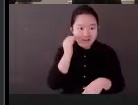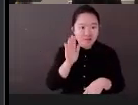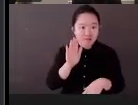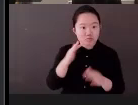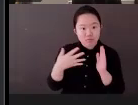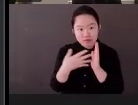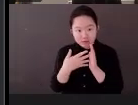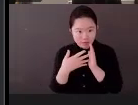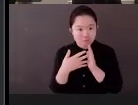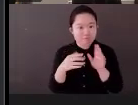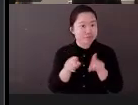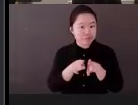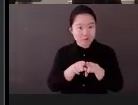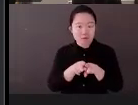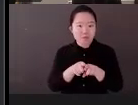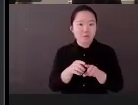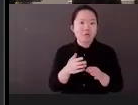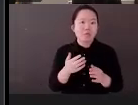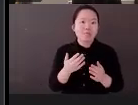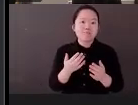and wrote test, you can see the ID there.